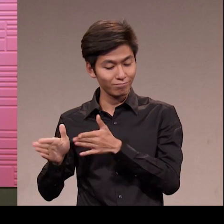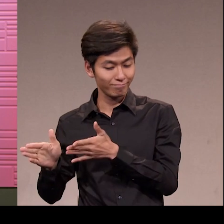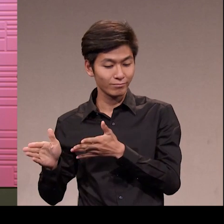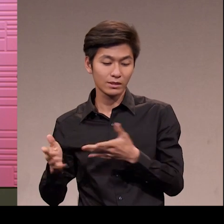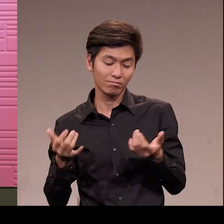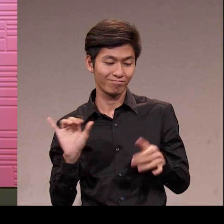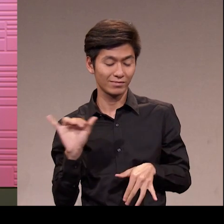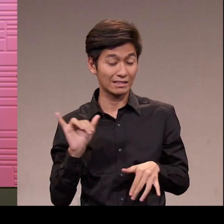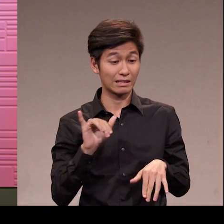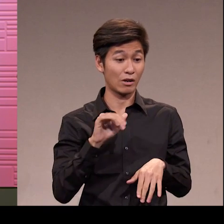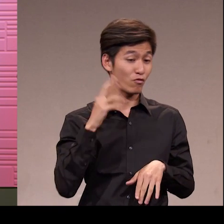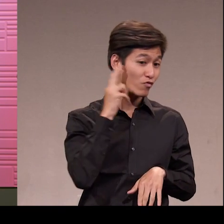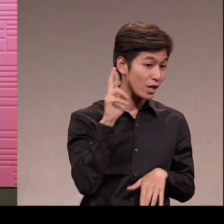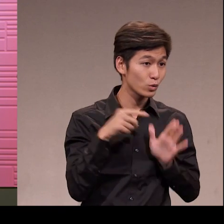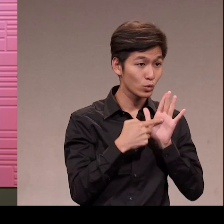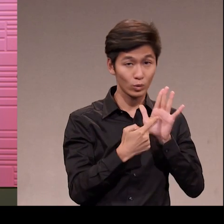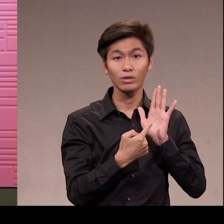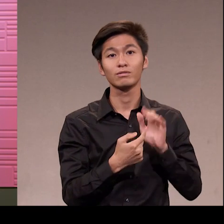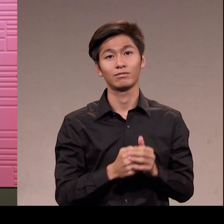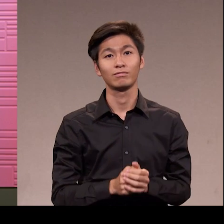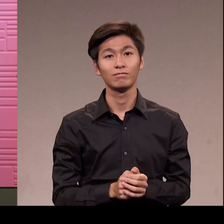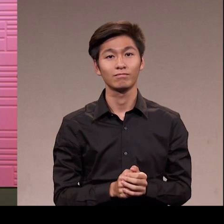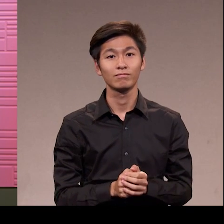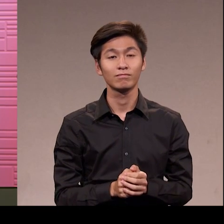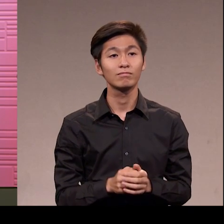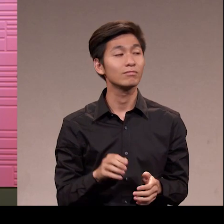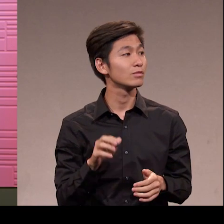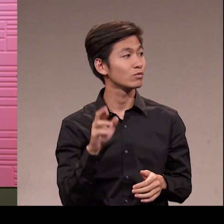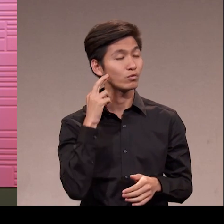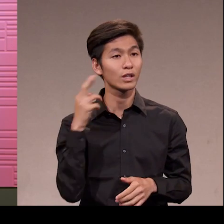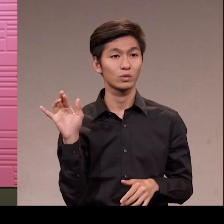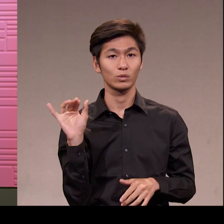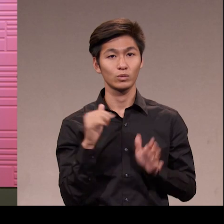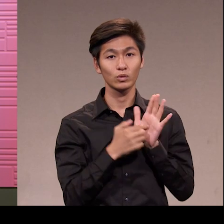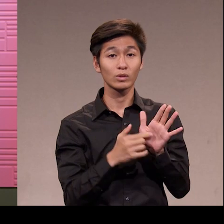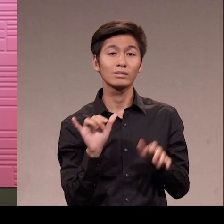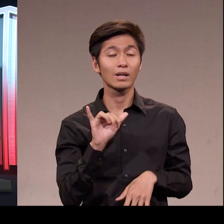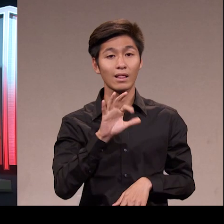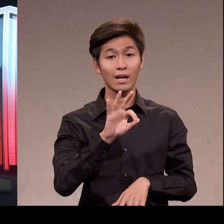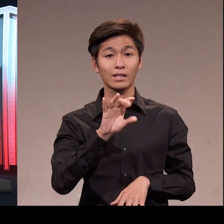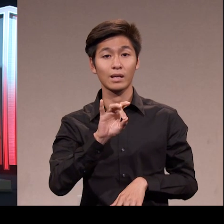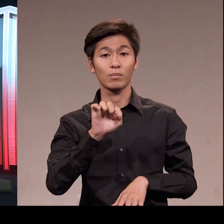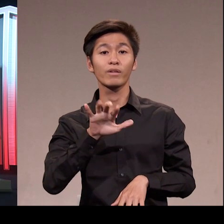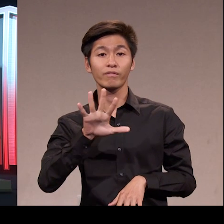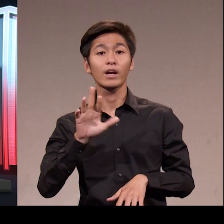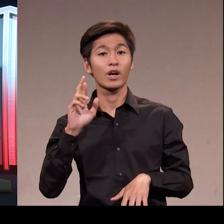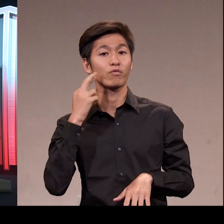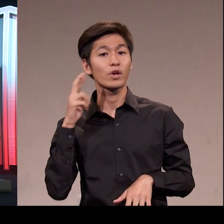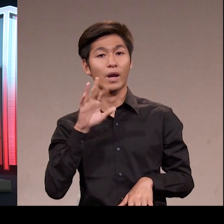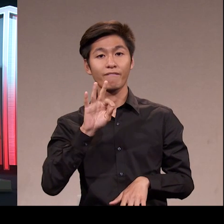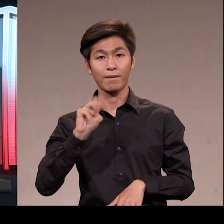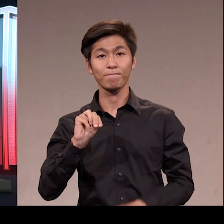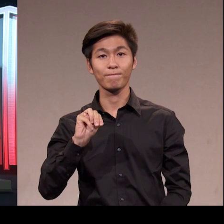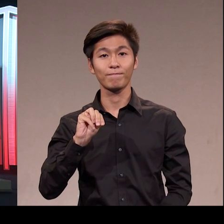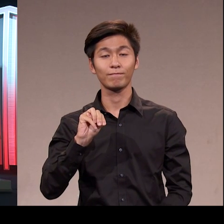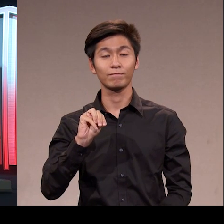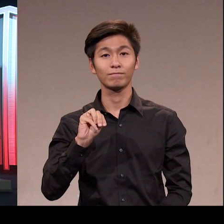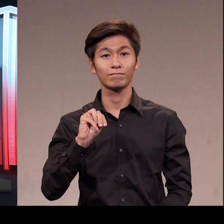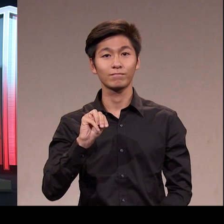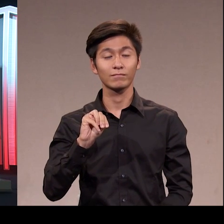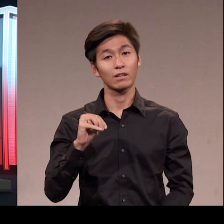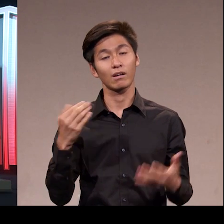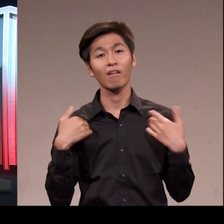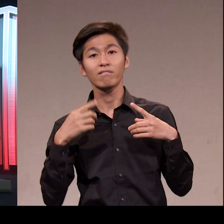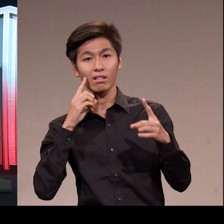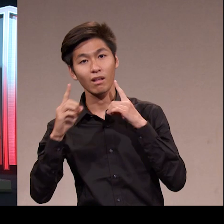radio shows like 95.8 FM radio show, as well as dialogue sessions organised by SPH,